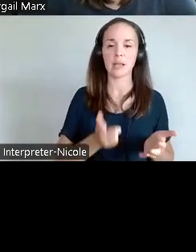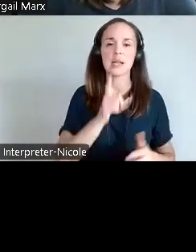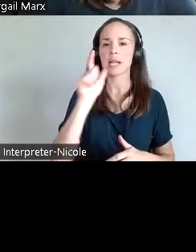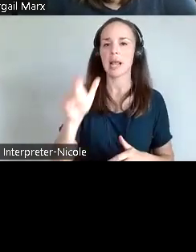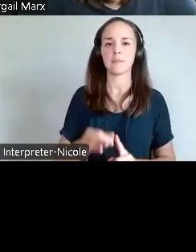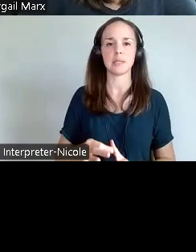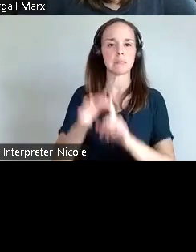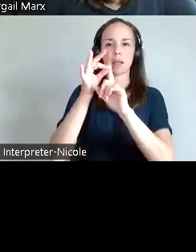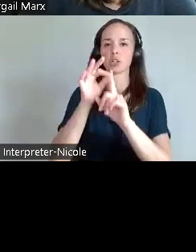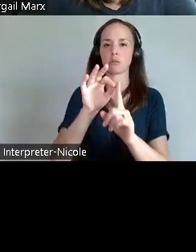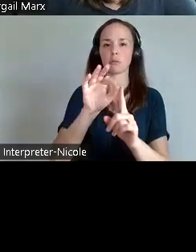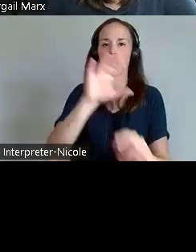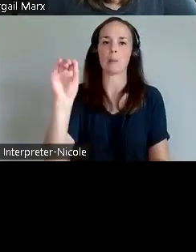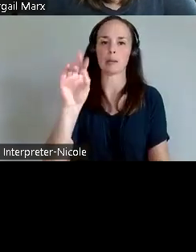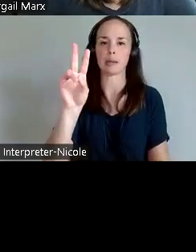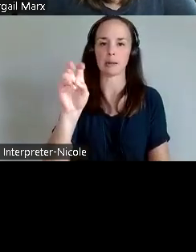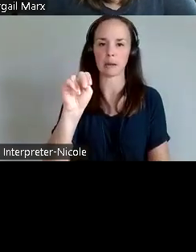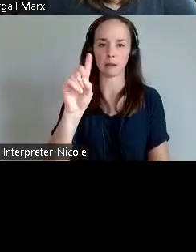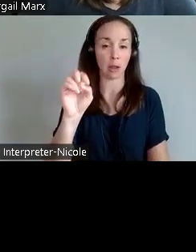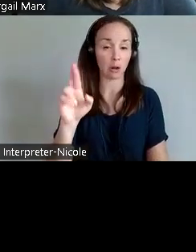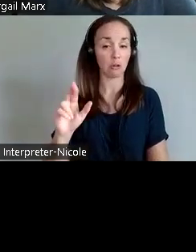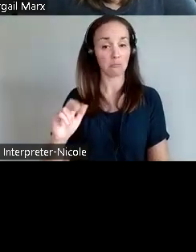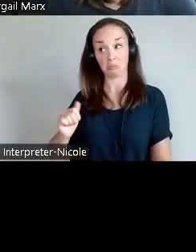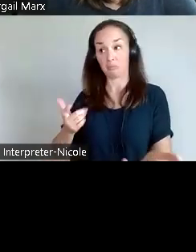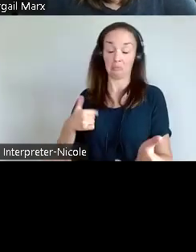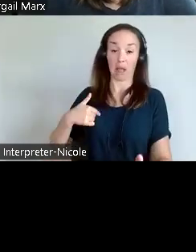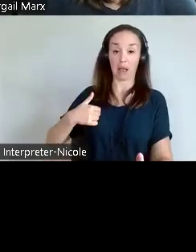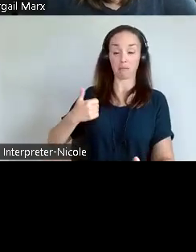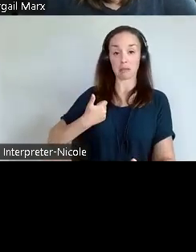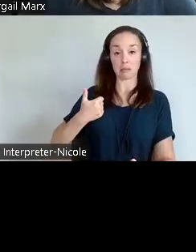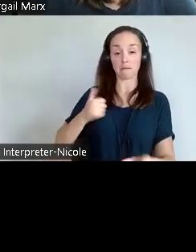it can be something that you also make yourself. And it's going to be a tool that you're going